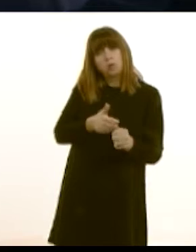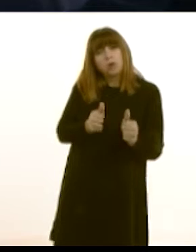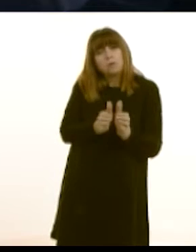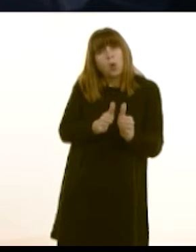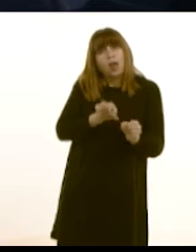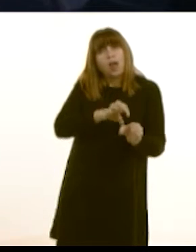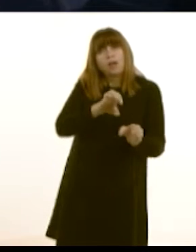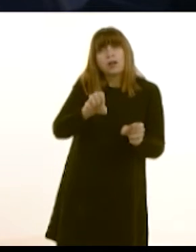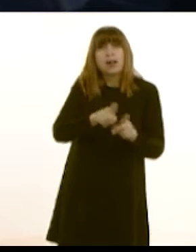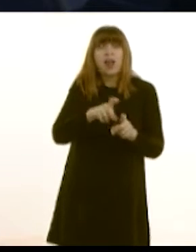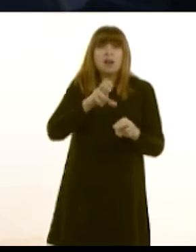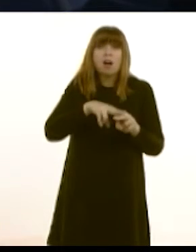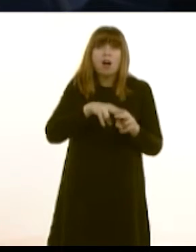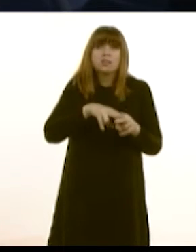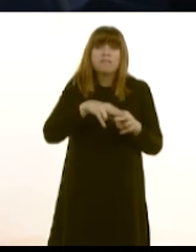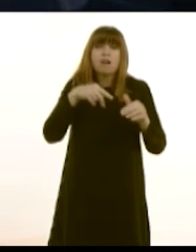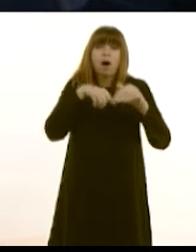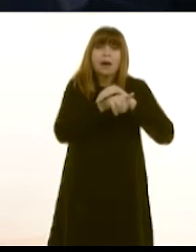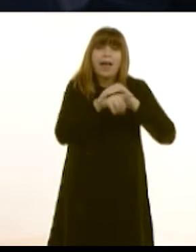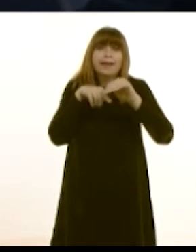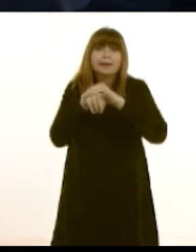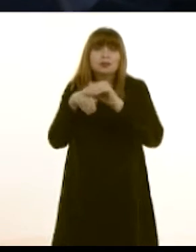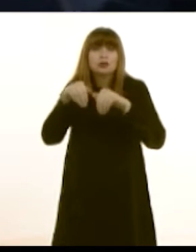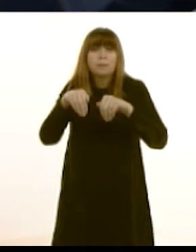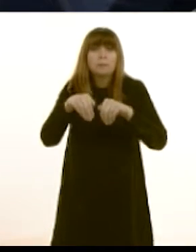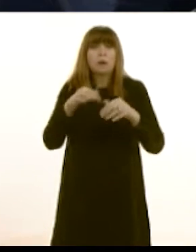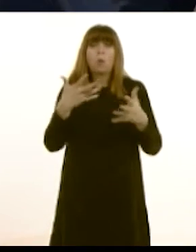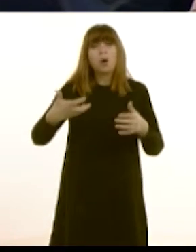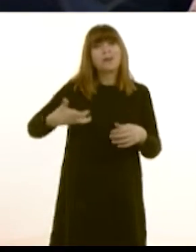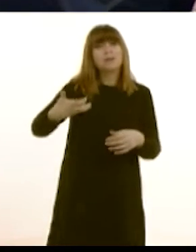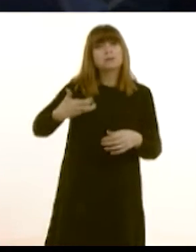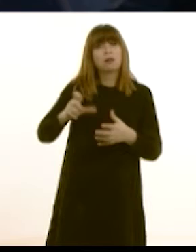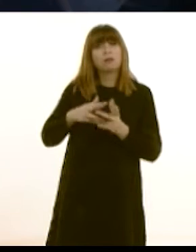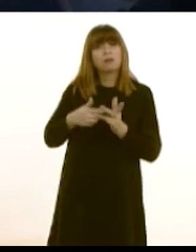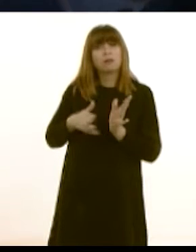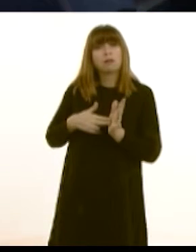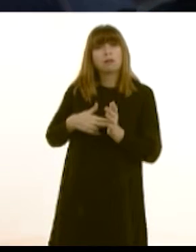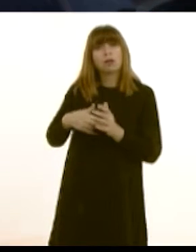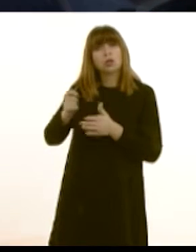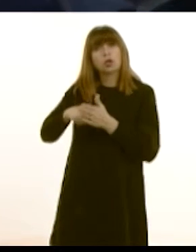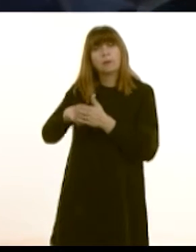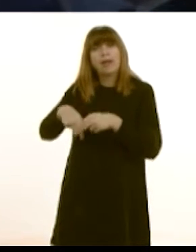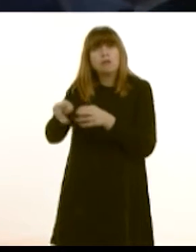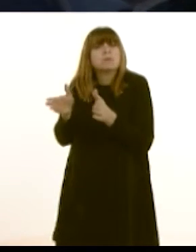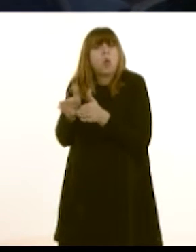like the arcades in Cardiff or high streets such as the Canton high street area, to develop